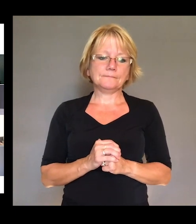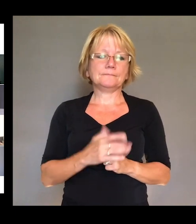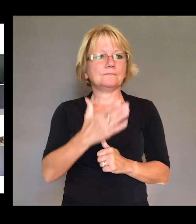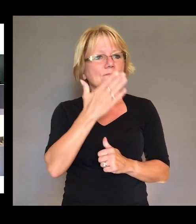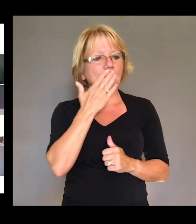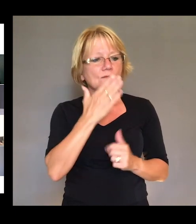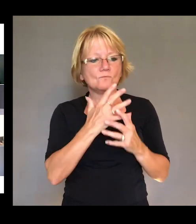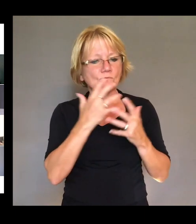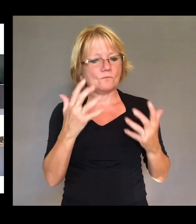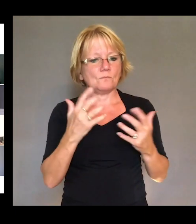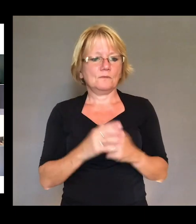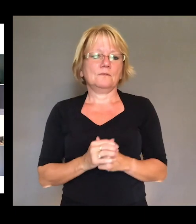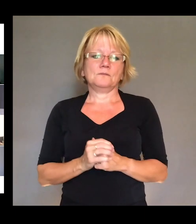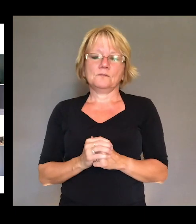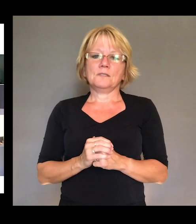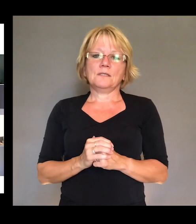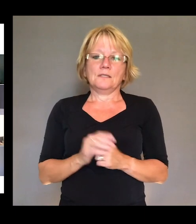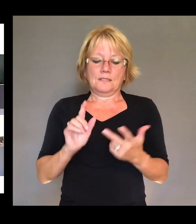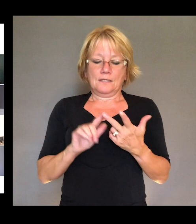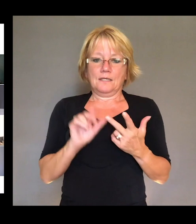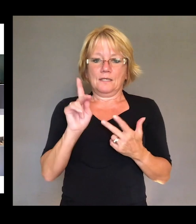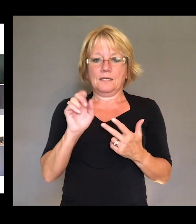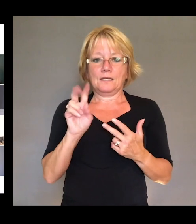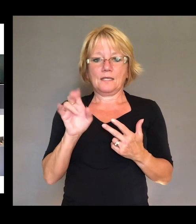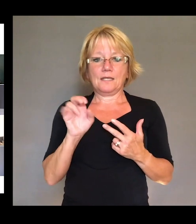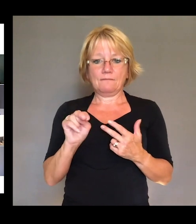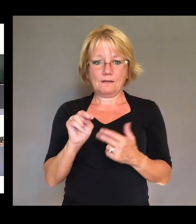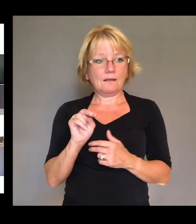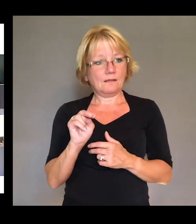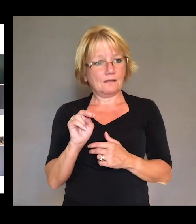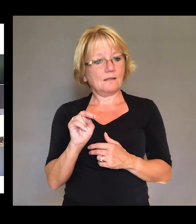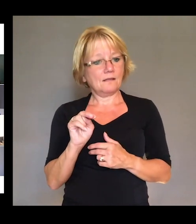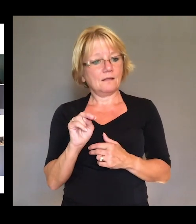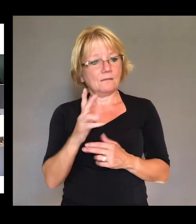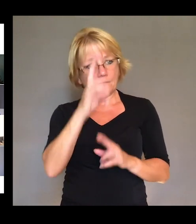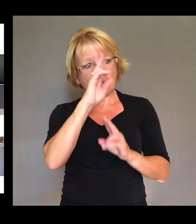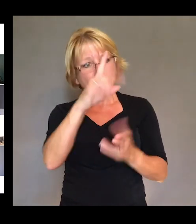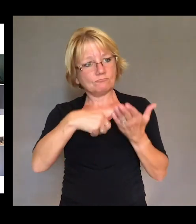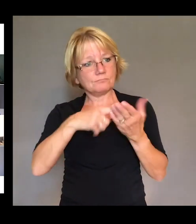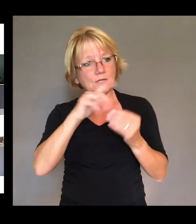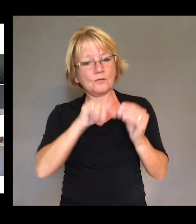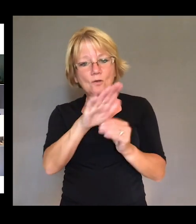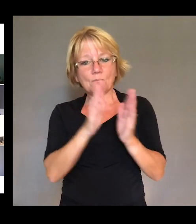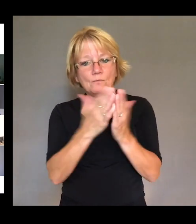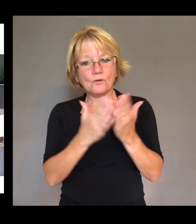Thank you so much and again, this is extremely helpful. Kevin, will you do with the honor and talk about your book